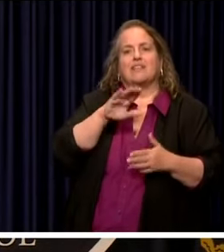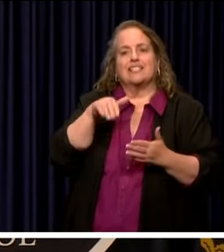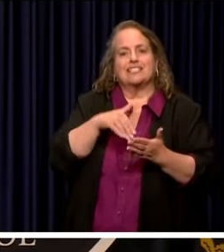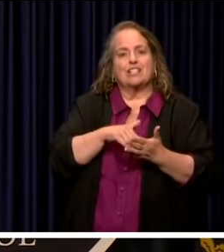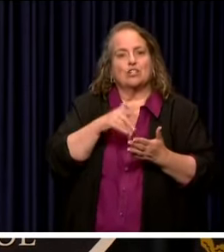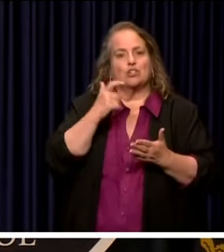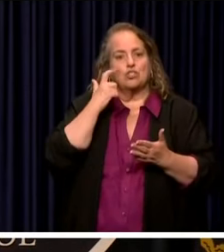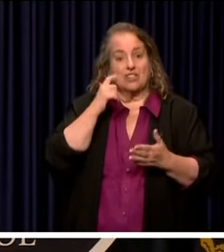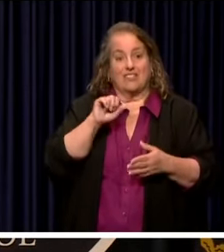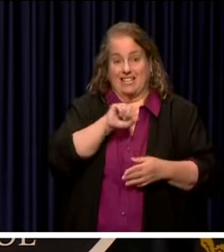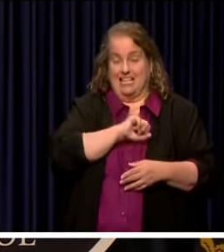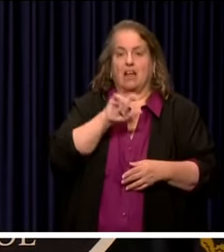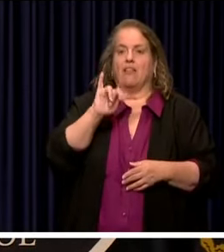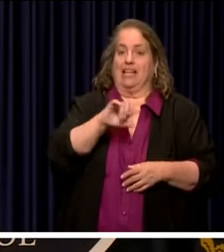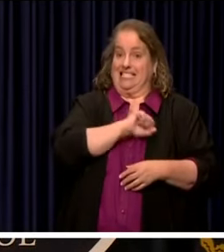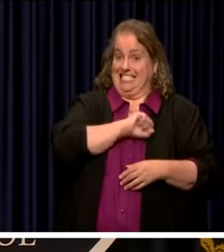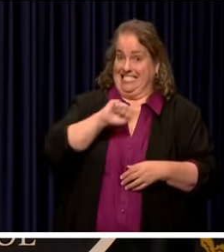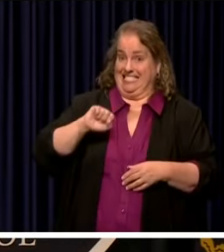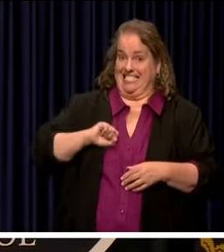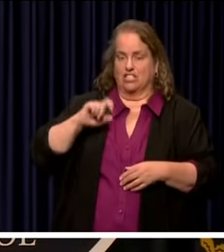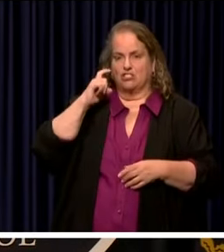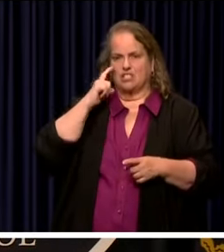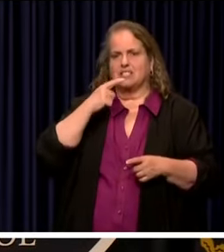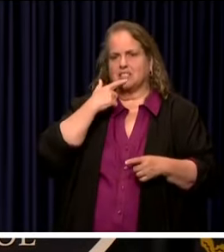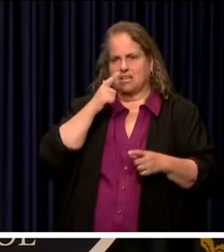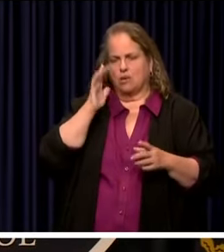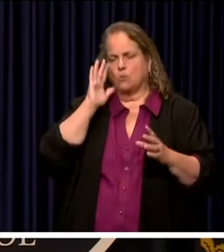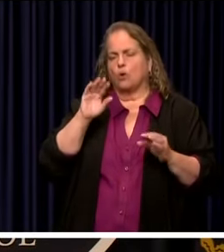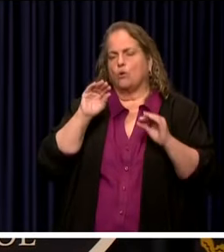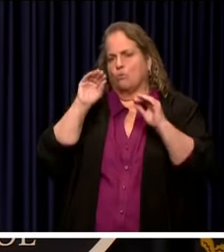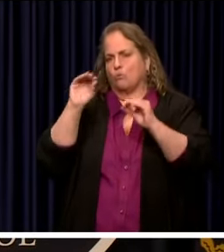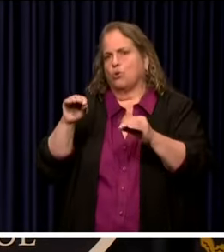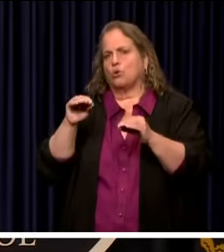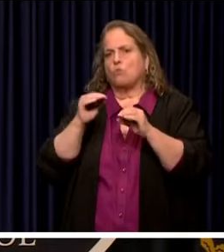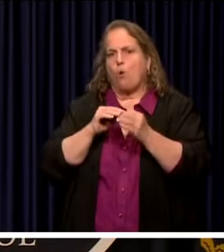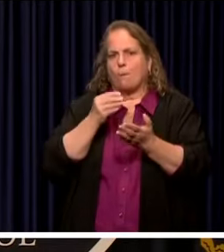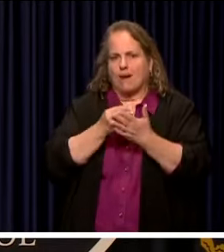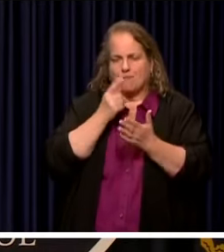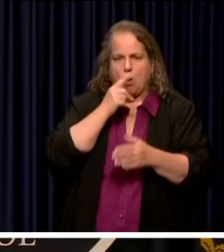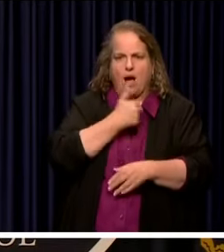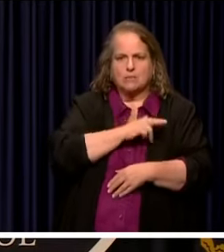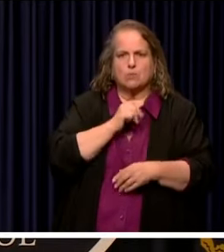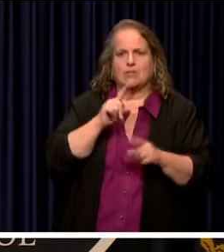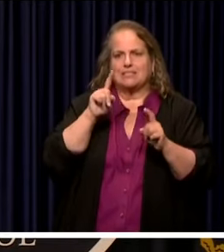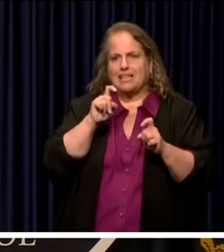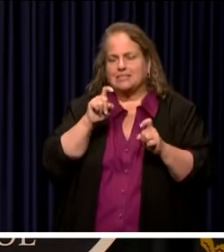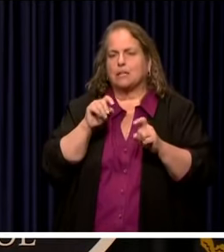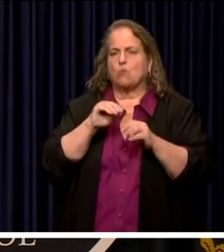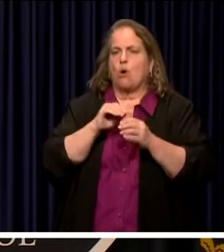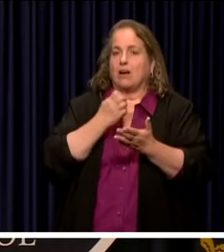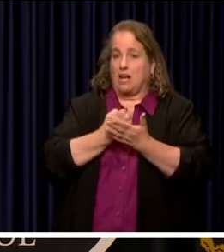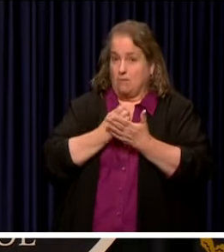HAPPEN HERE? SO THE QUESTION IS INDIANA AND HAVING ELECTIVE SURGERIES REON.